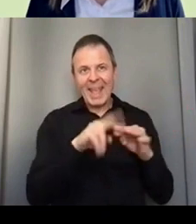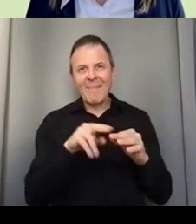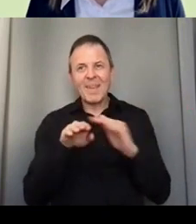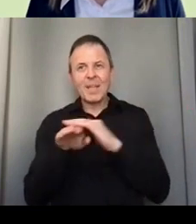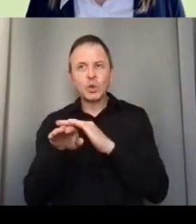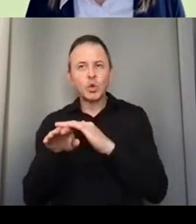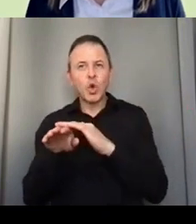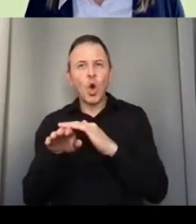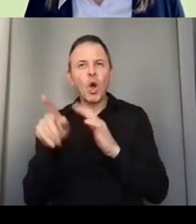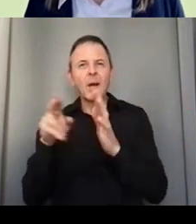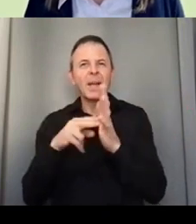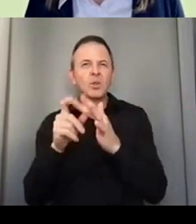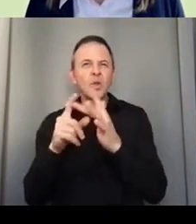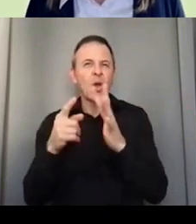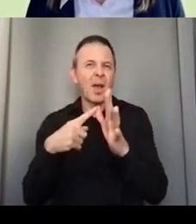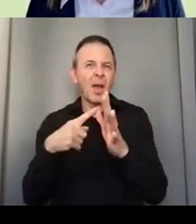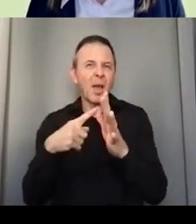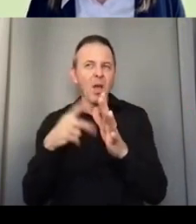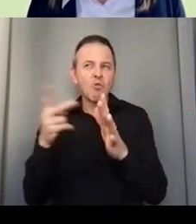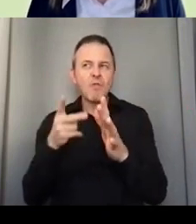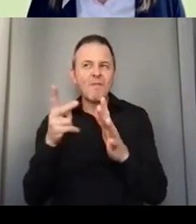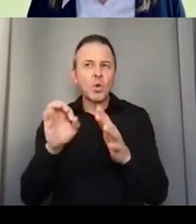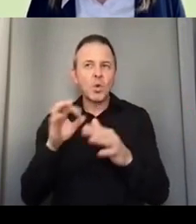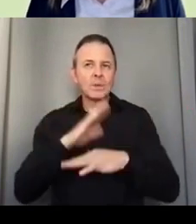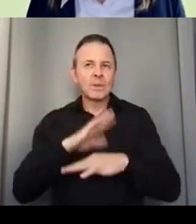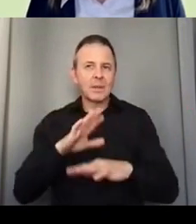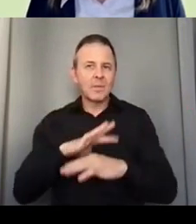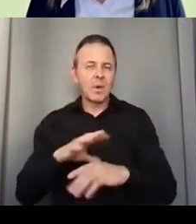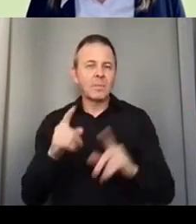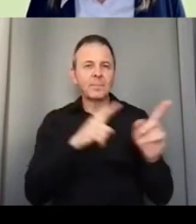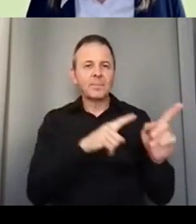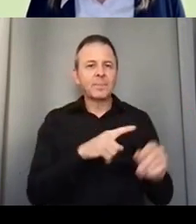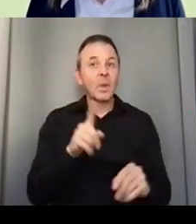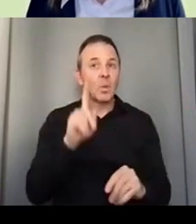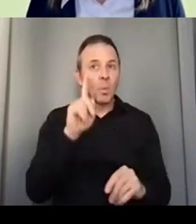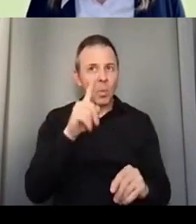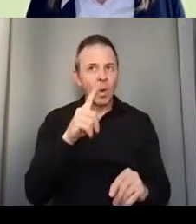more about that later. One of the Hot Tips though is we say get decisions and